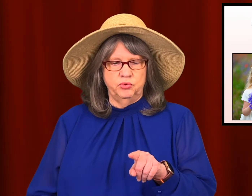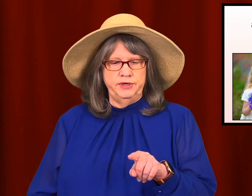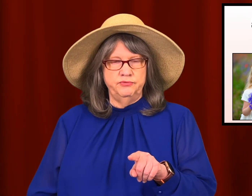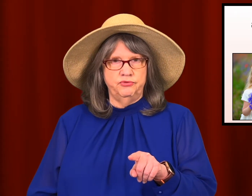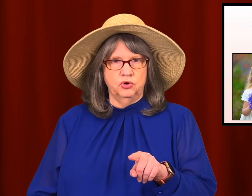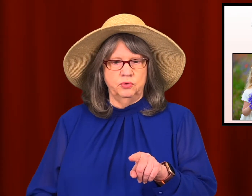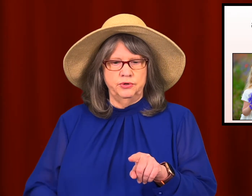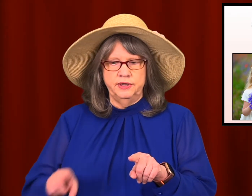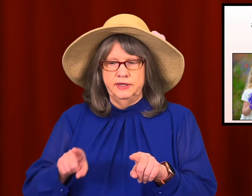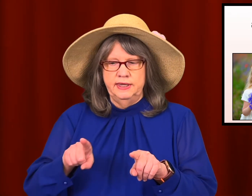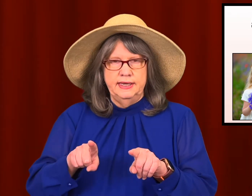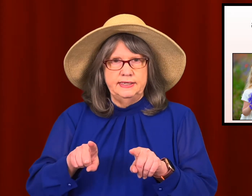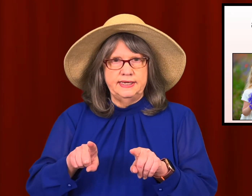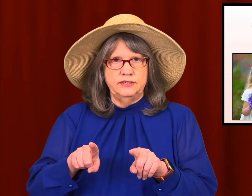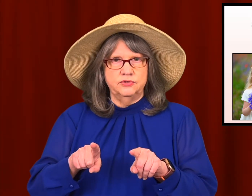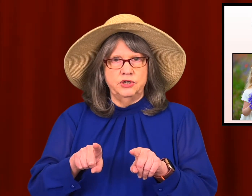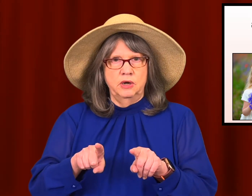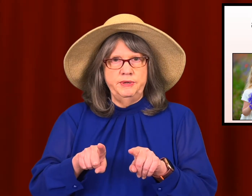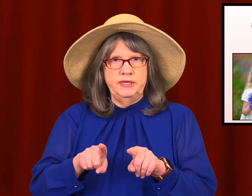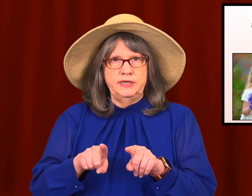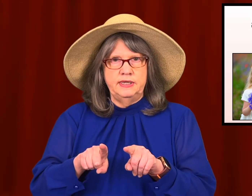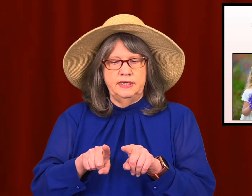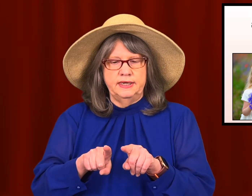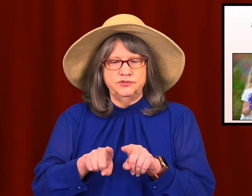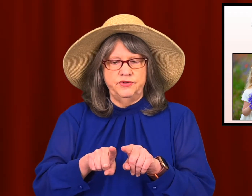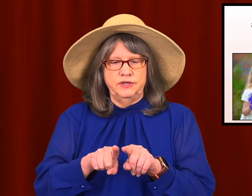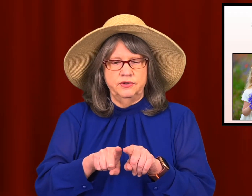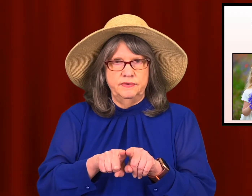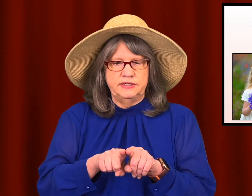pointing forward. Take your dominant index finger and